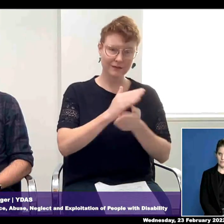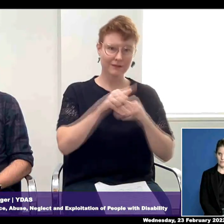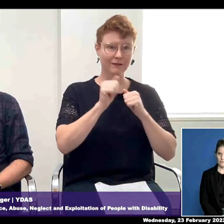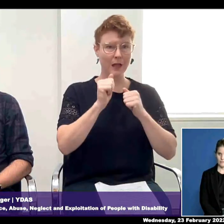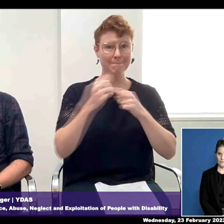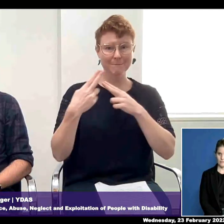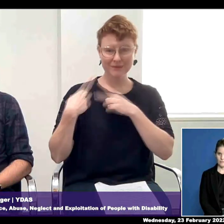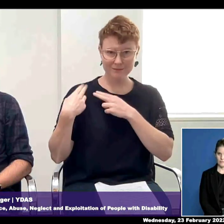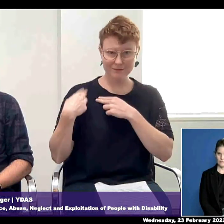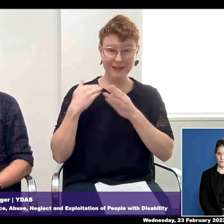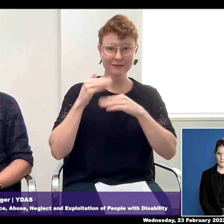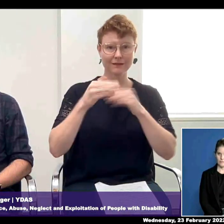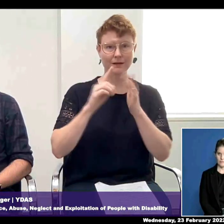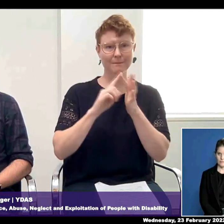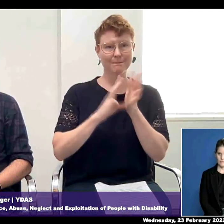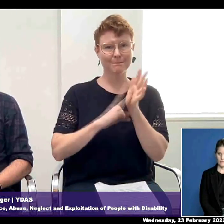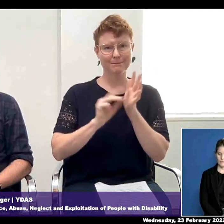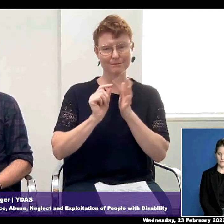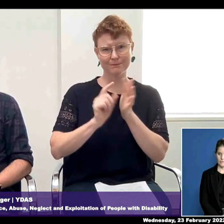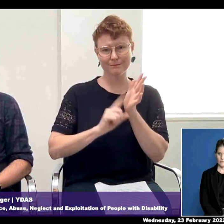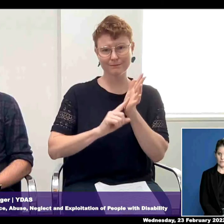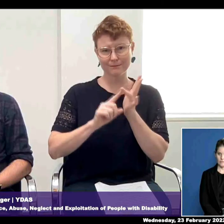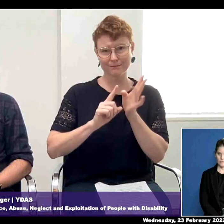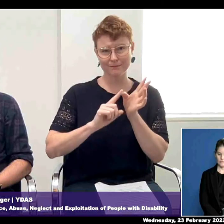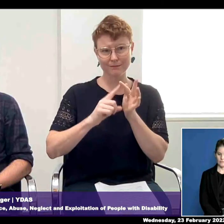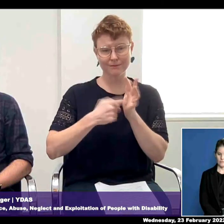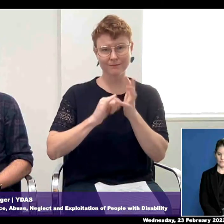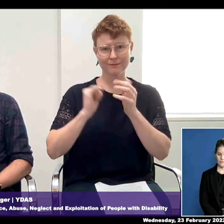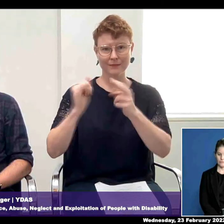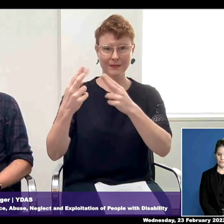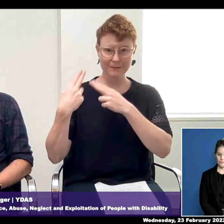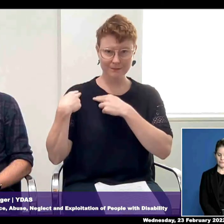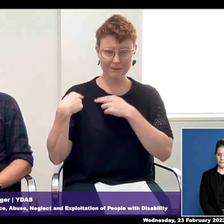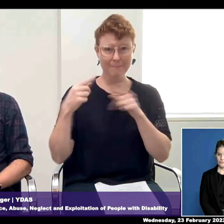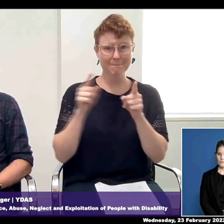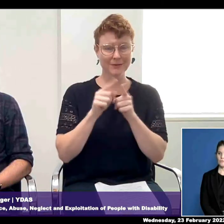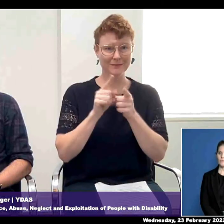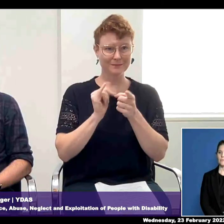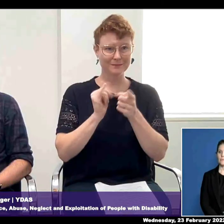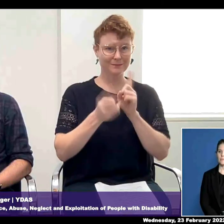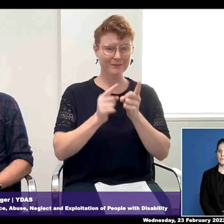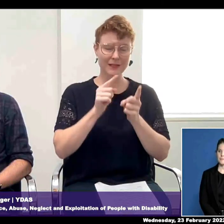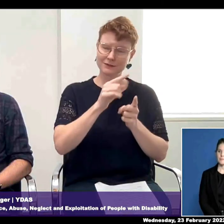about their rights in the workplace, their responsibilities, or the implications of